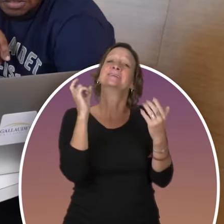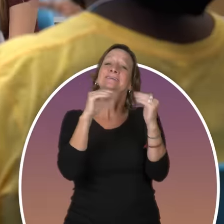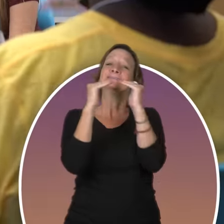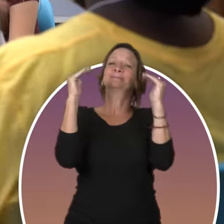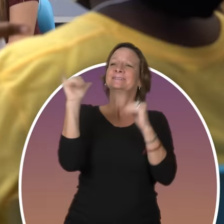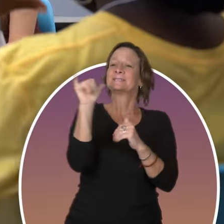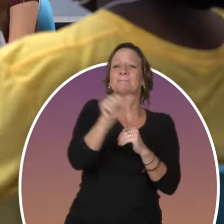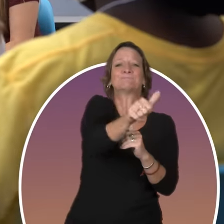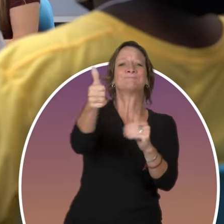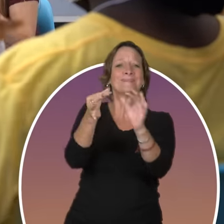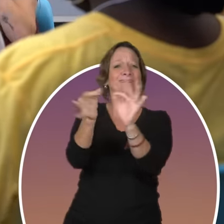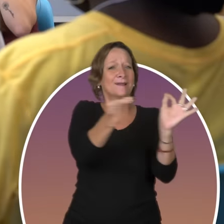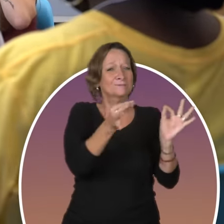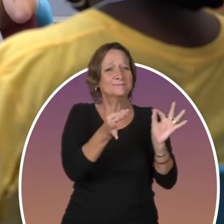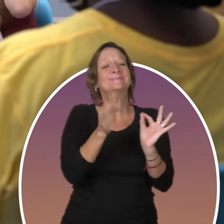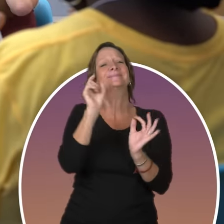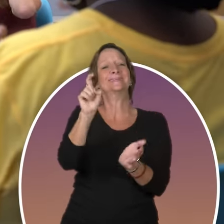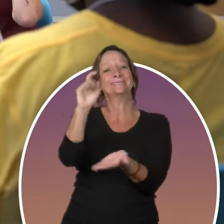with just as much validity as any other language.